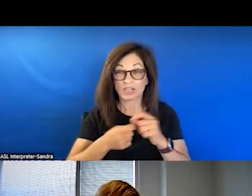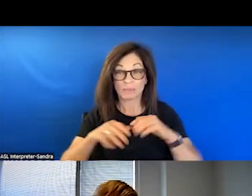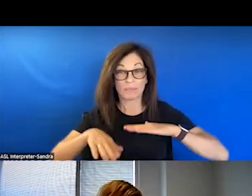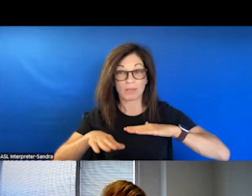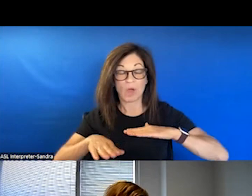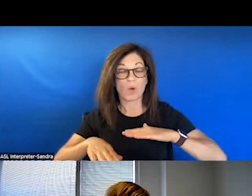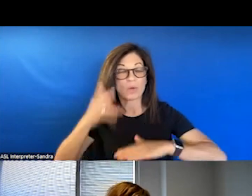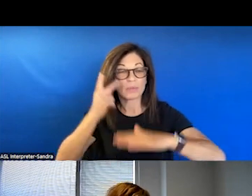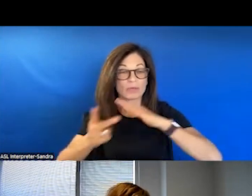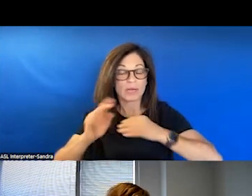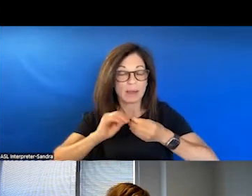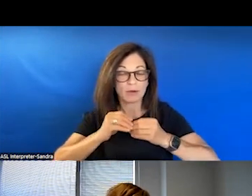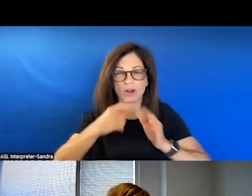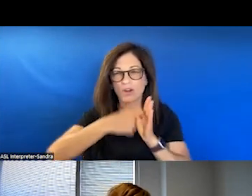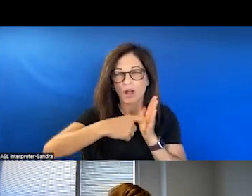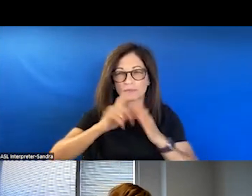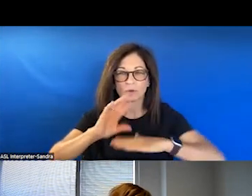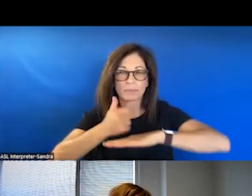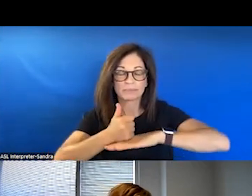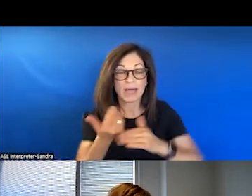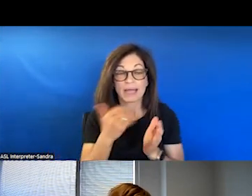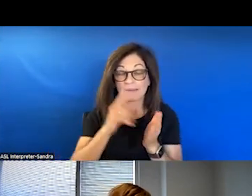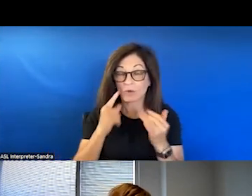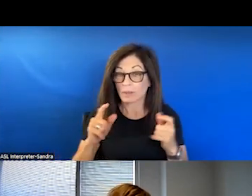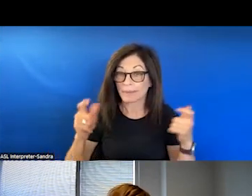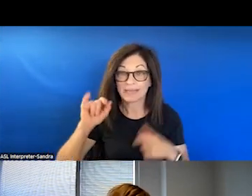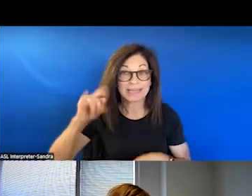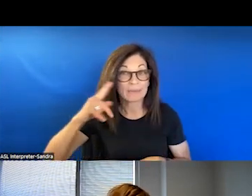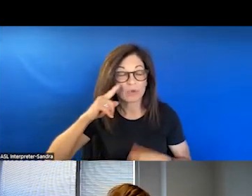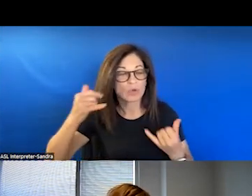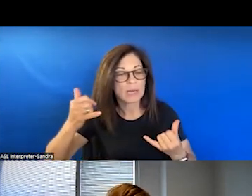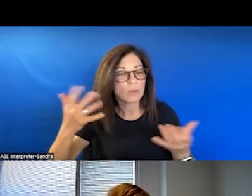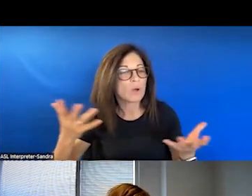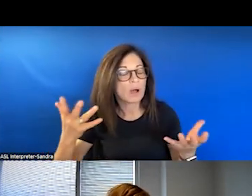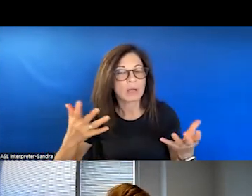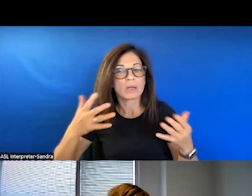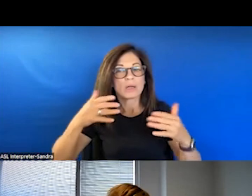COST FOR IMPLEMENTATION. AGAIN THE BIG TIP FOR TODAY IS THAT, GET INTO ACCOUNTING. COUNTY. GET